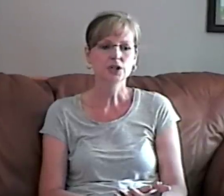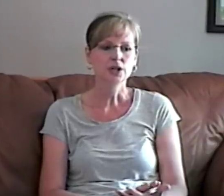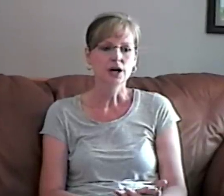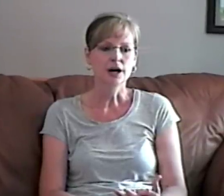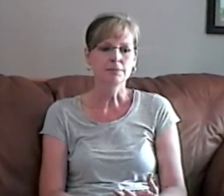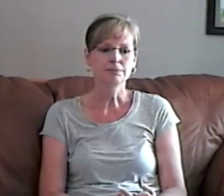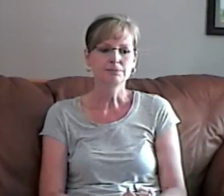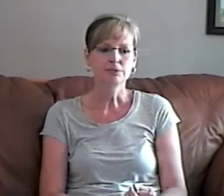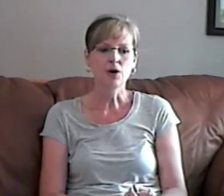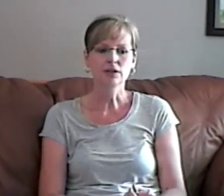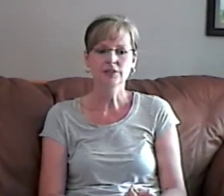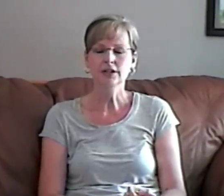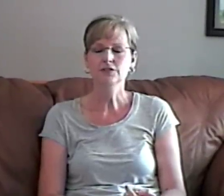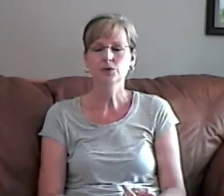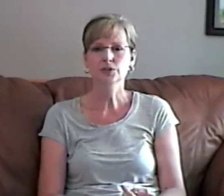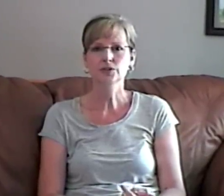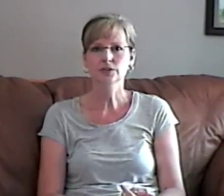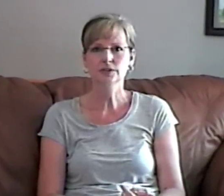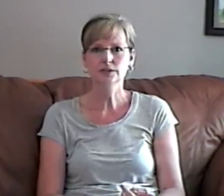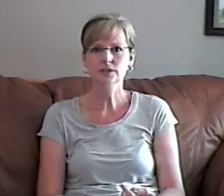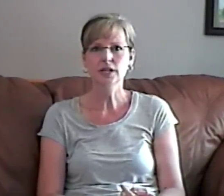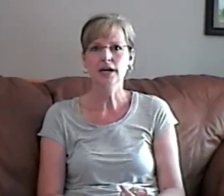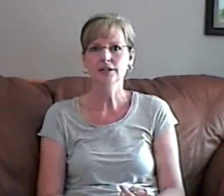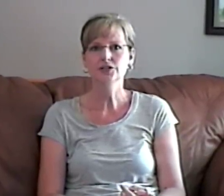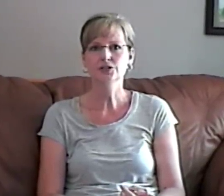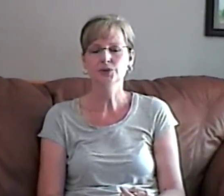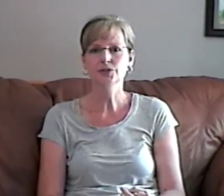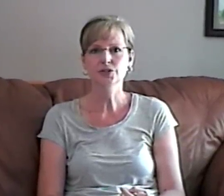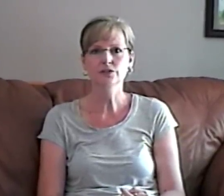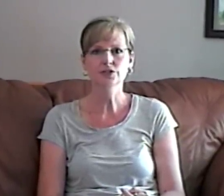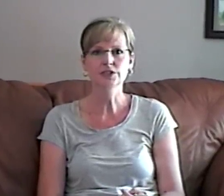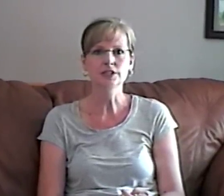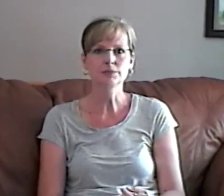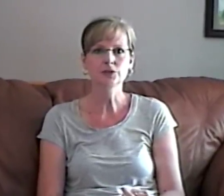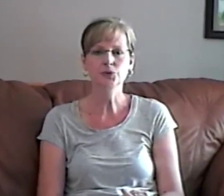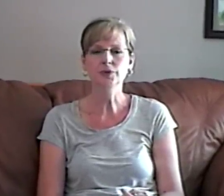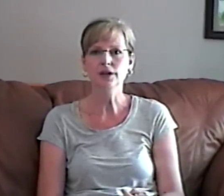All of that is tied into their self esteem and who they are.